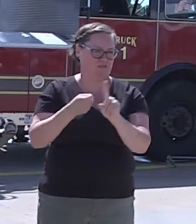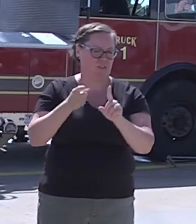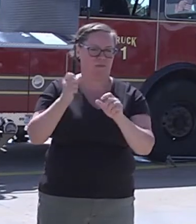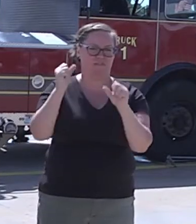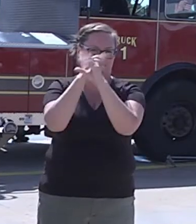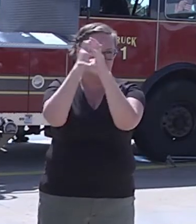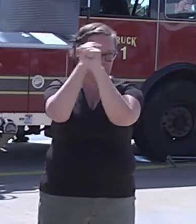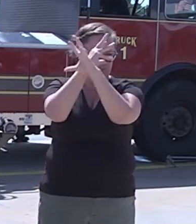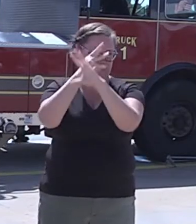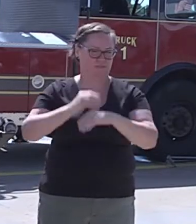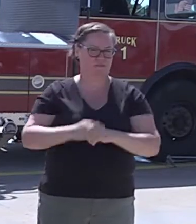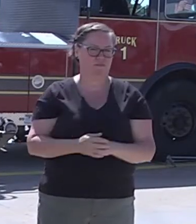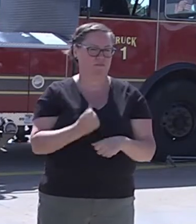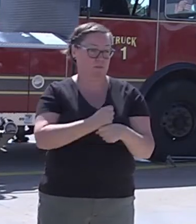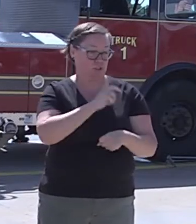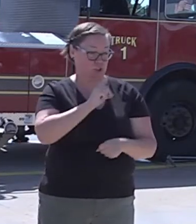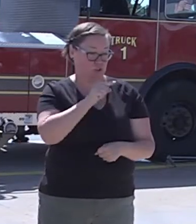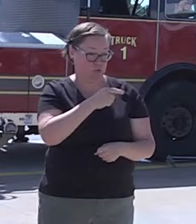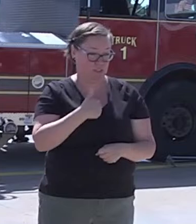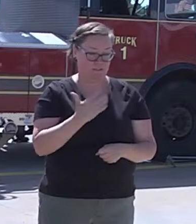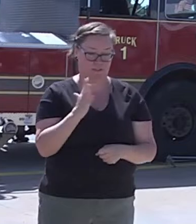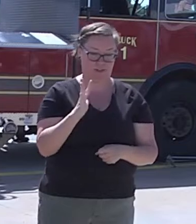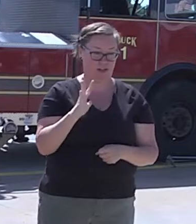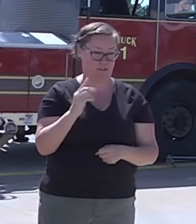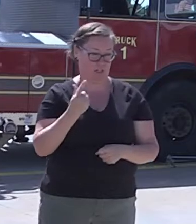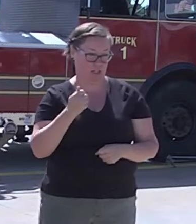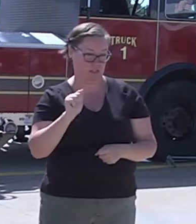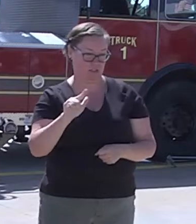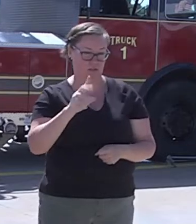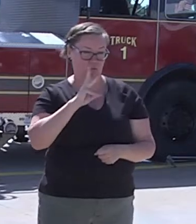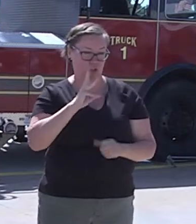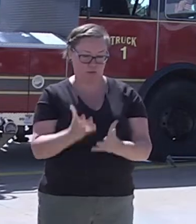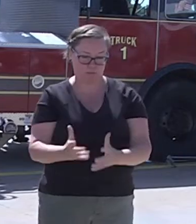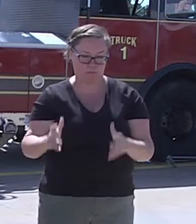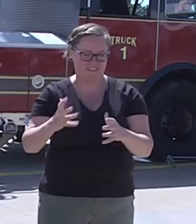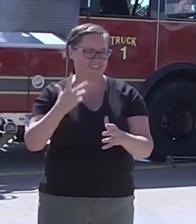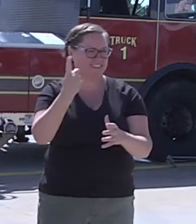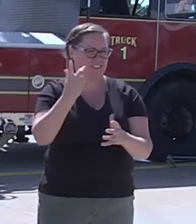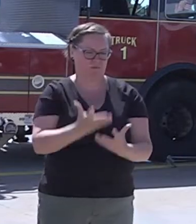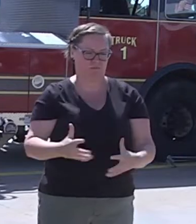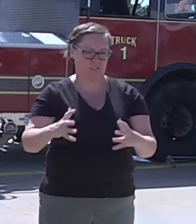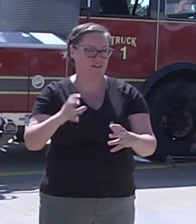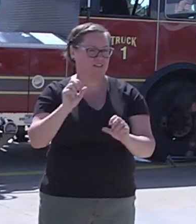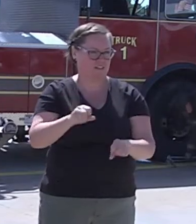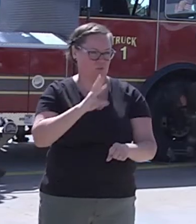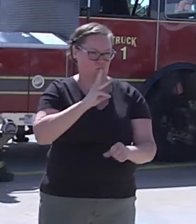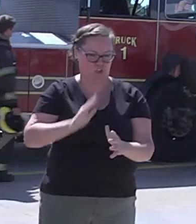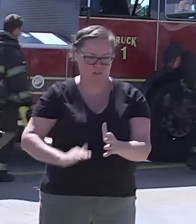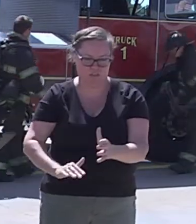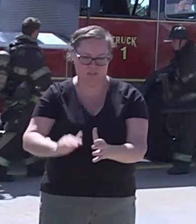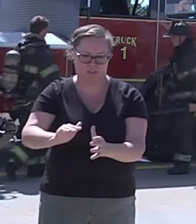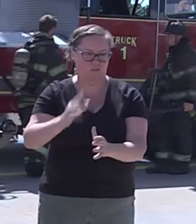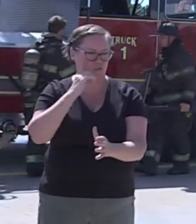you have a 5 gallon water bucket or any type of bucket that H can hold water for small items as